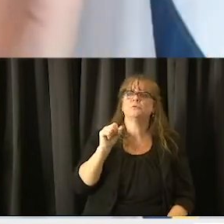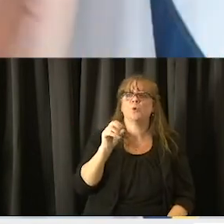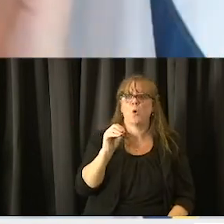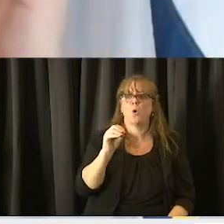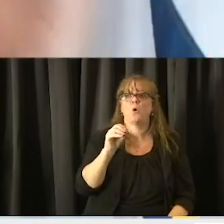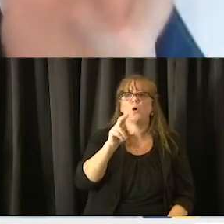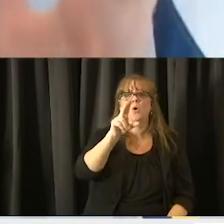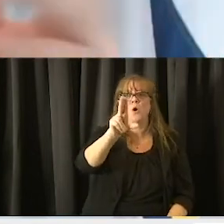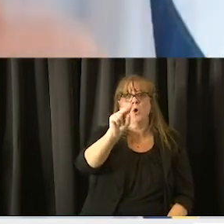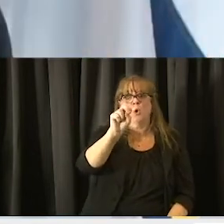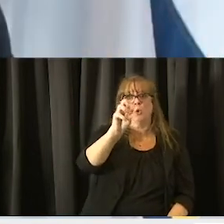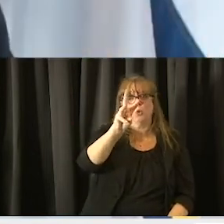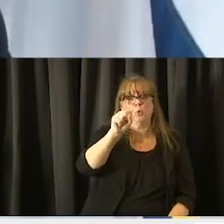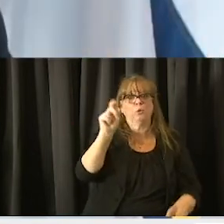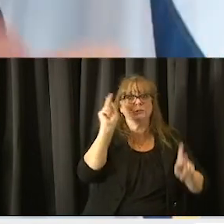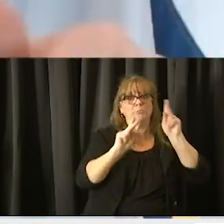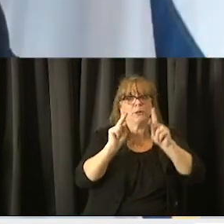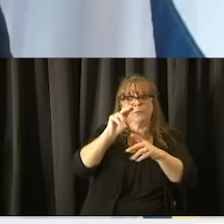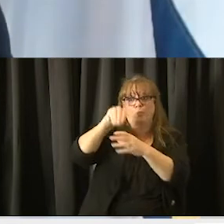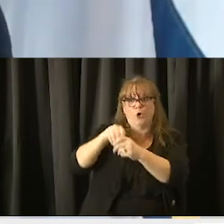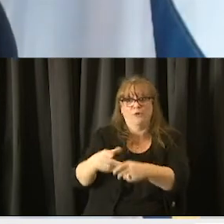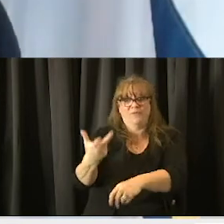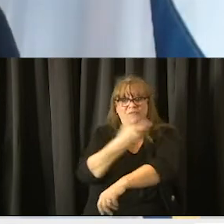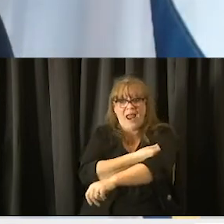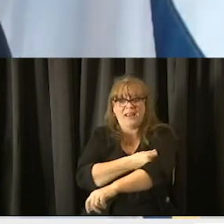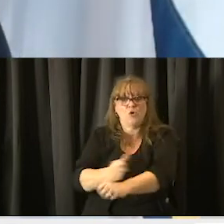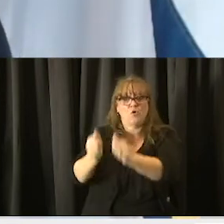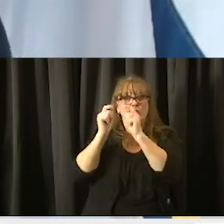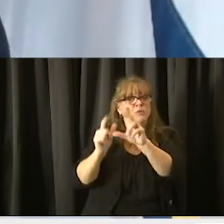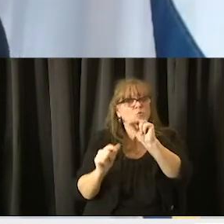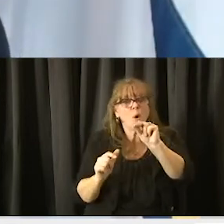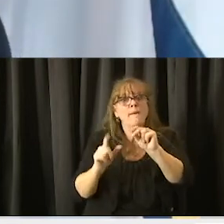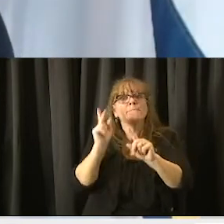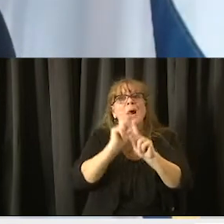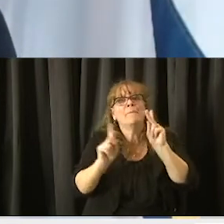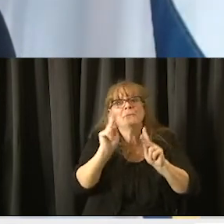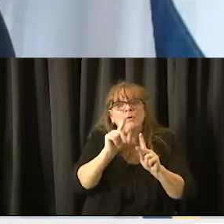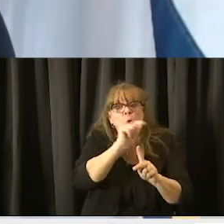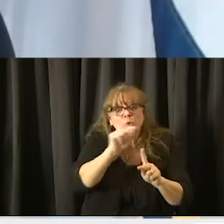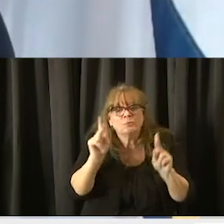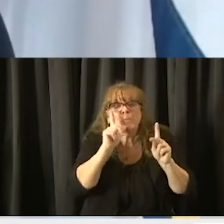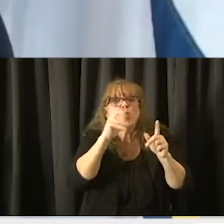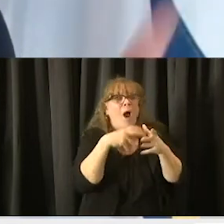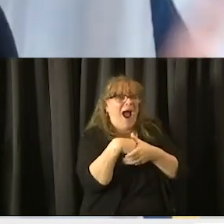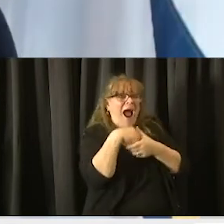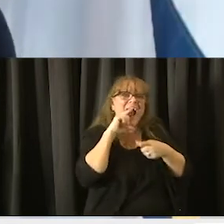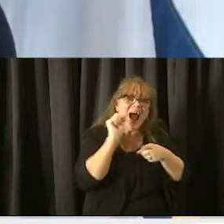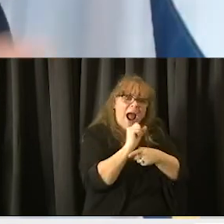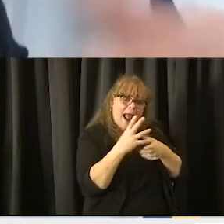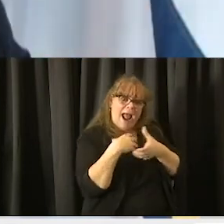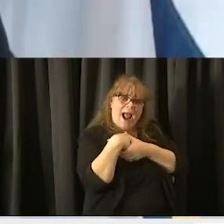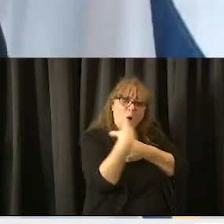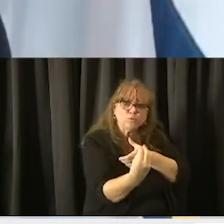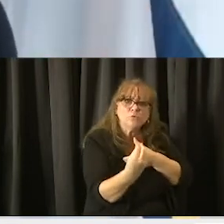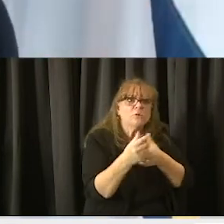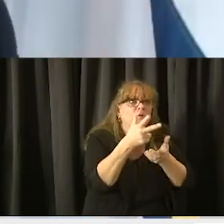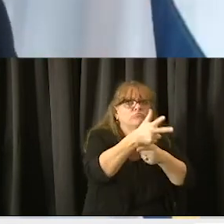the the critical aspect of a coronavirus response need to be protected so it's not everybody that works for a news organization it's frontline journalists they're in the field